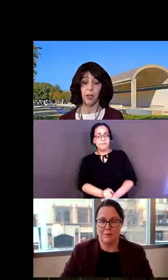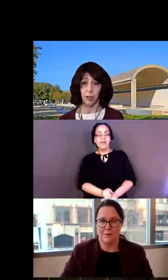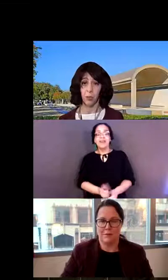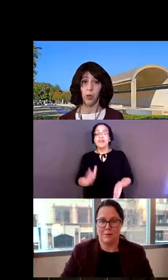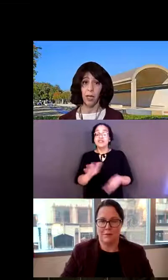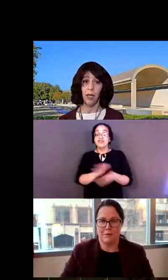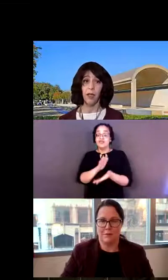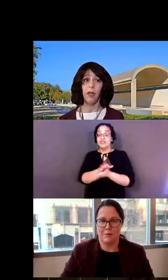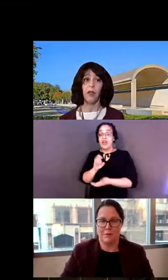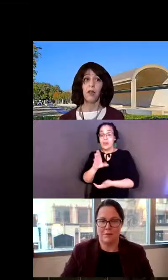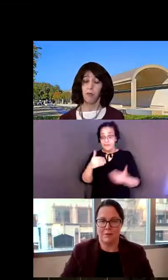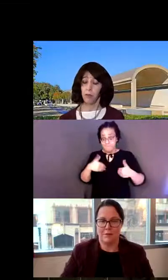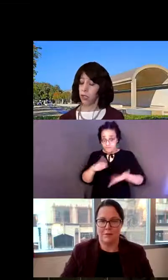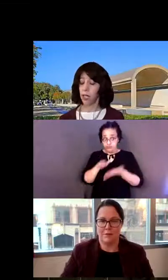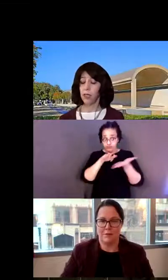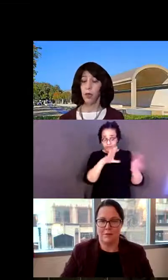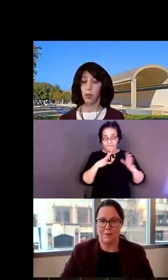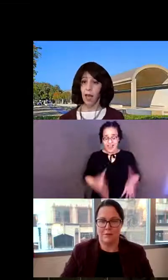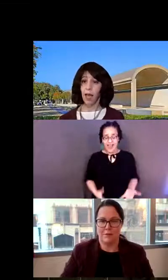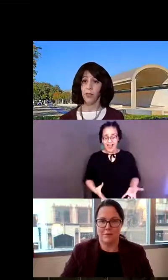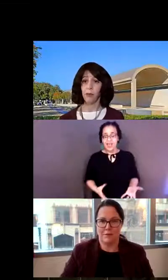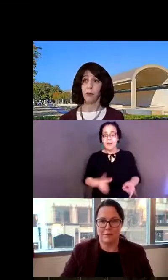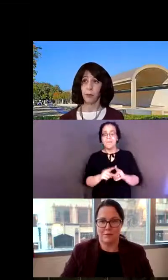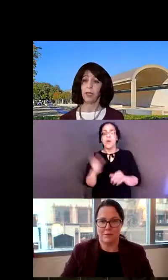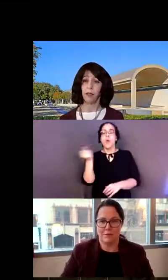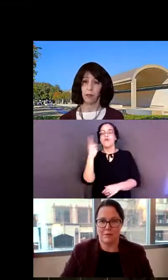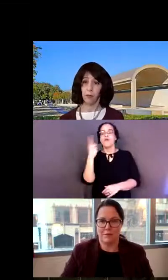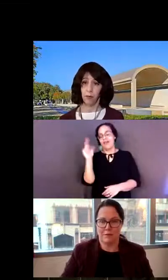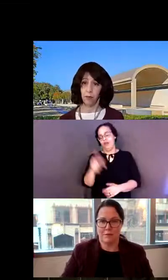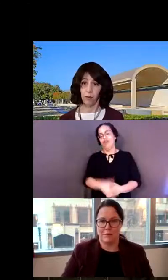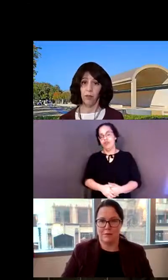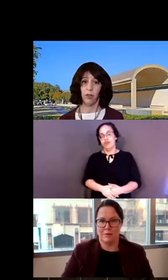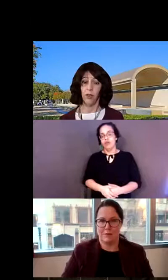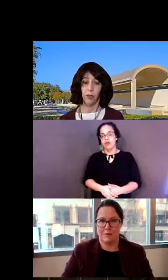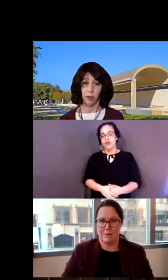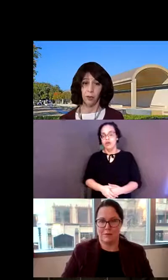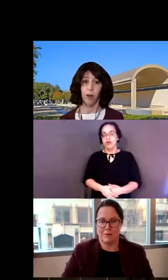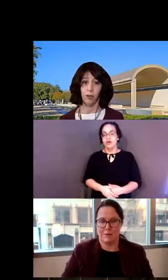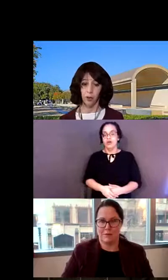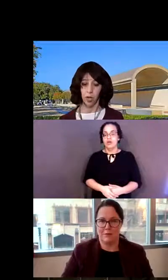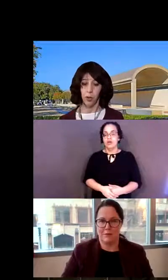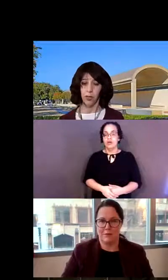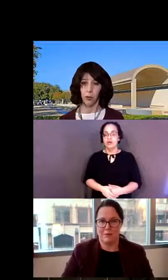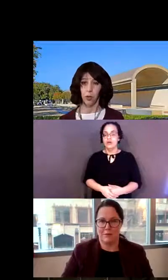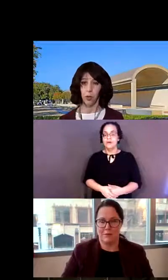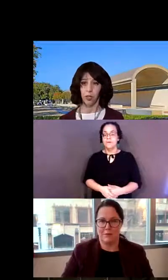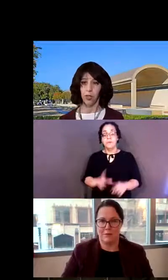support that. You can let them know you have it, but